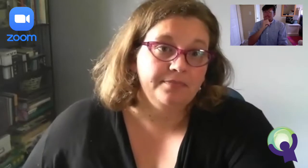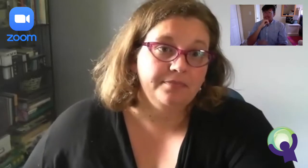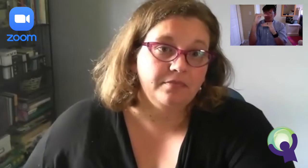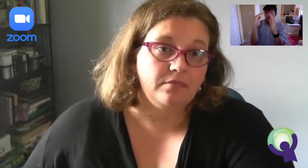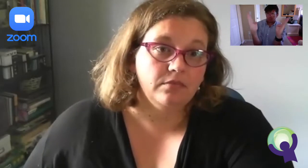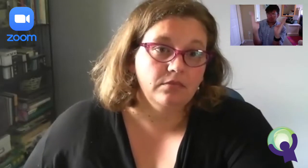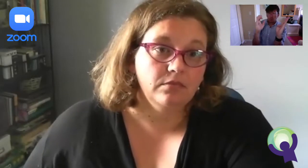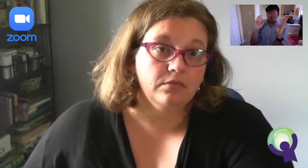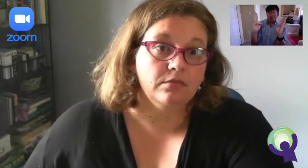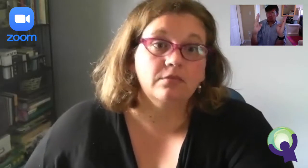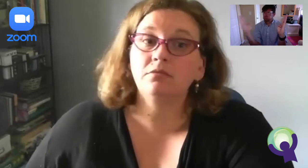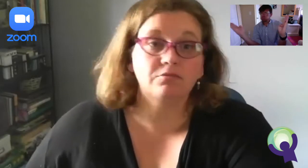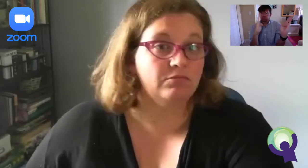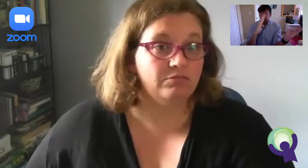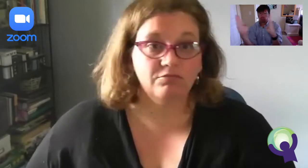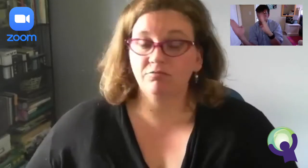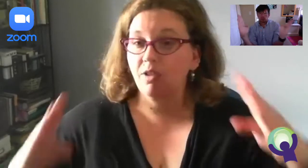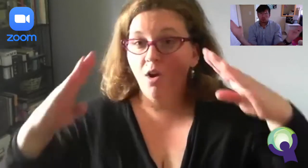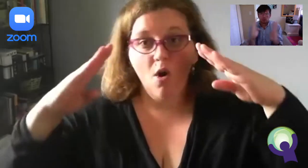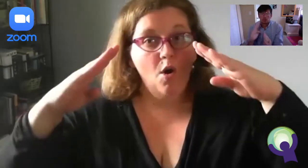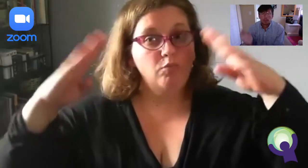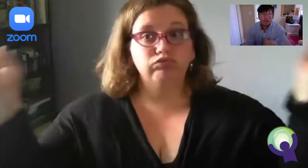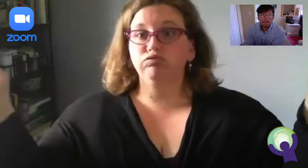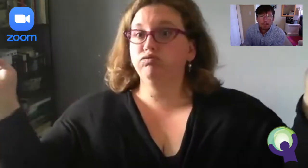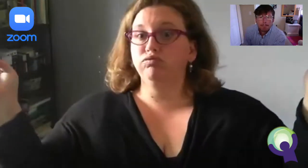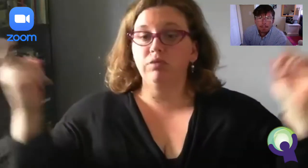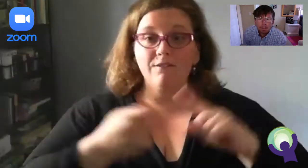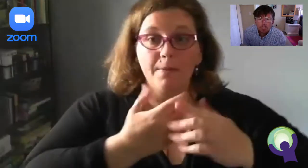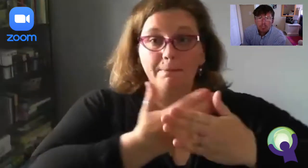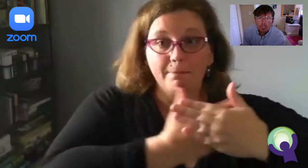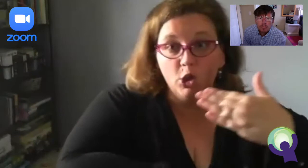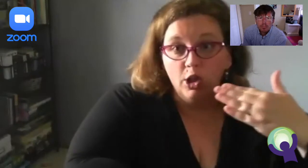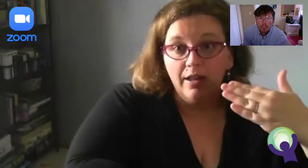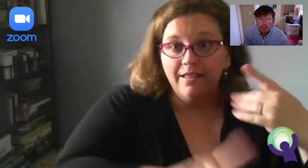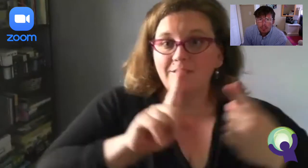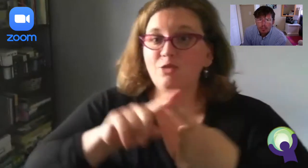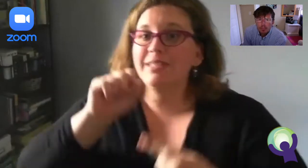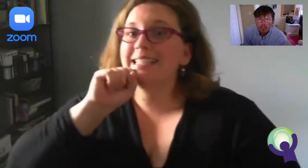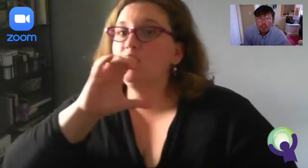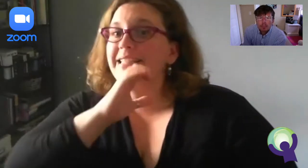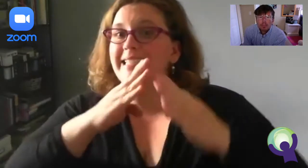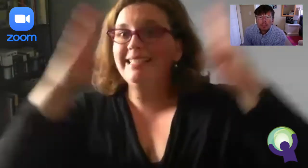So providing support services what kind of age groups are you working with? We work with